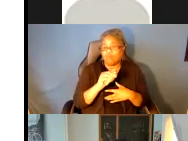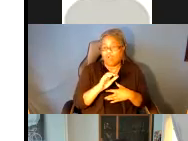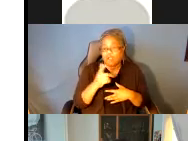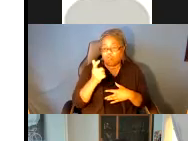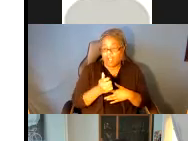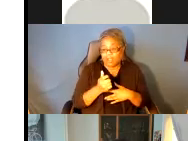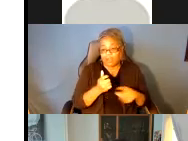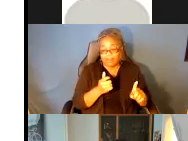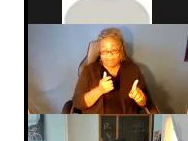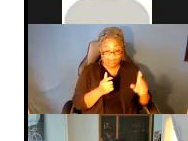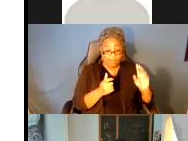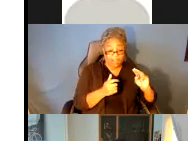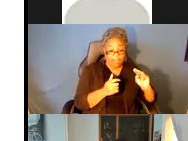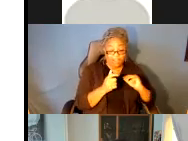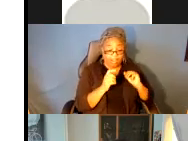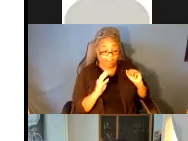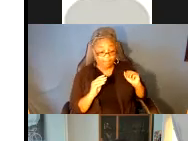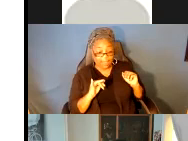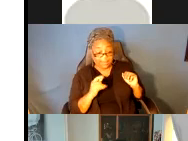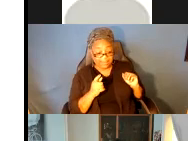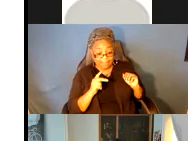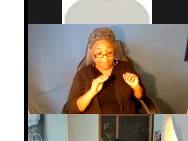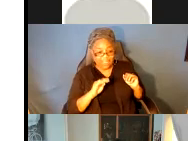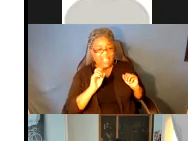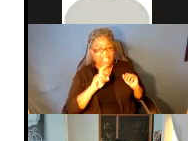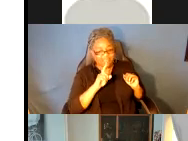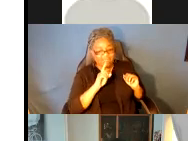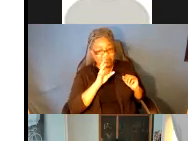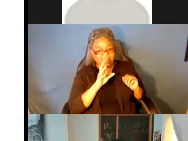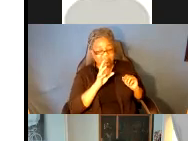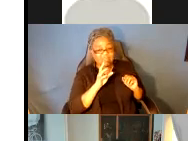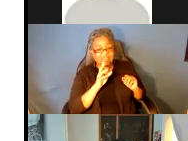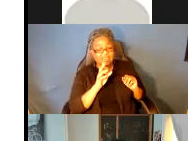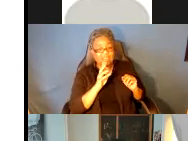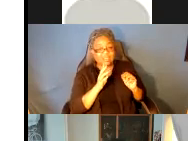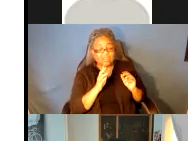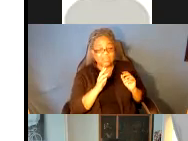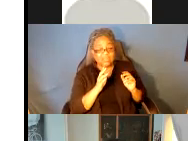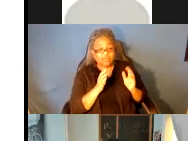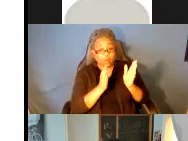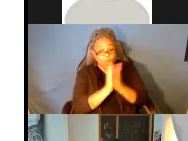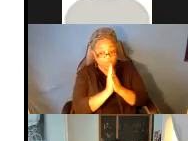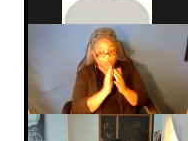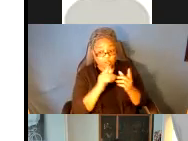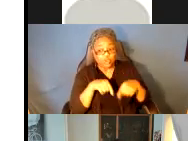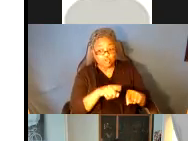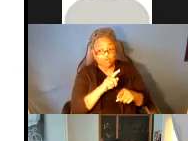within that eligible incurred funding period, as long as I think all of those are met, it should be okay.